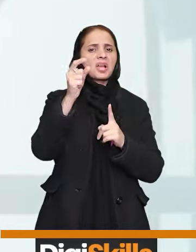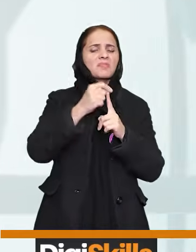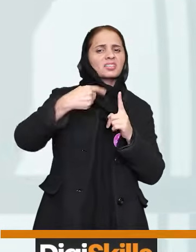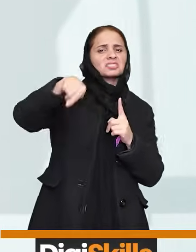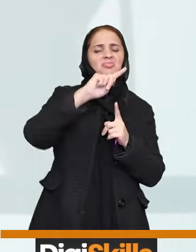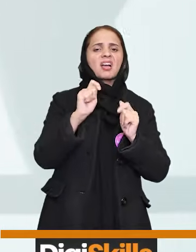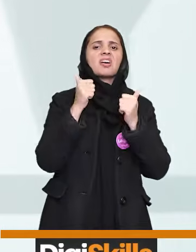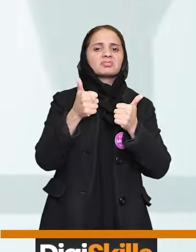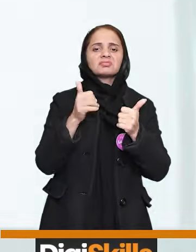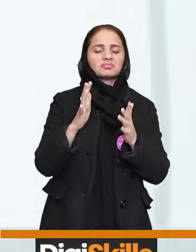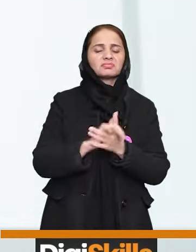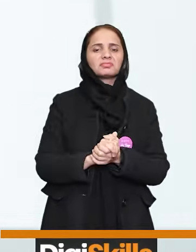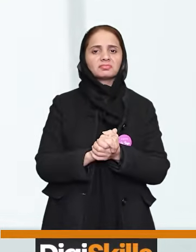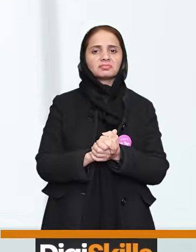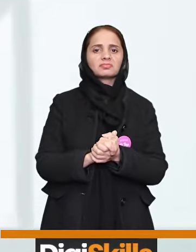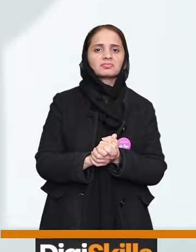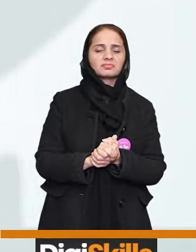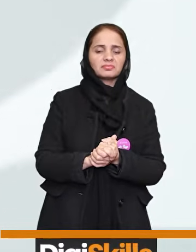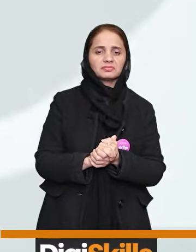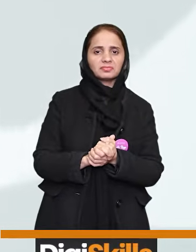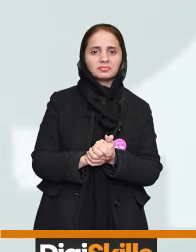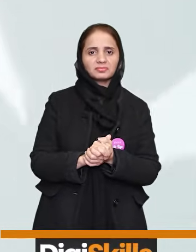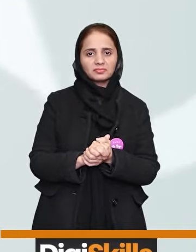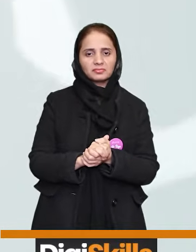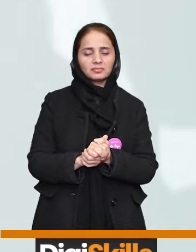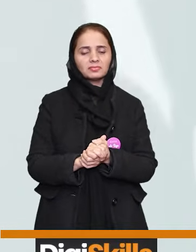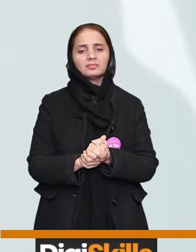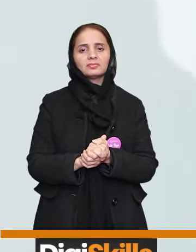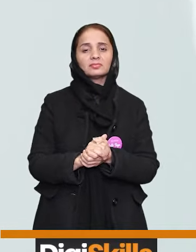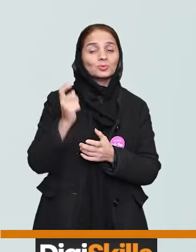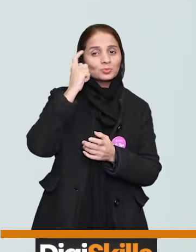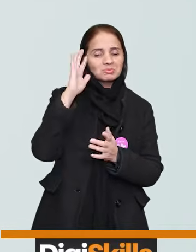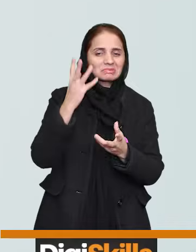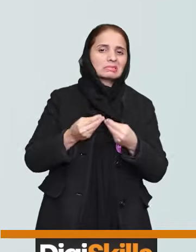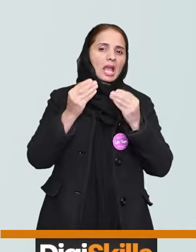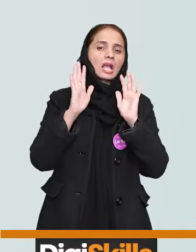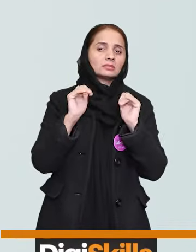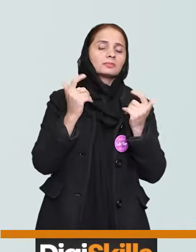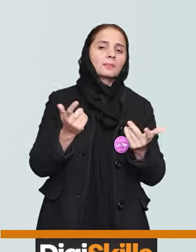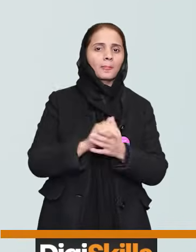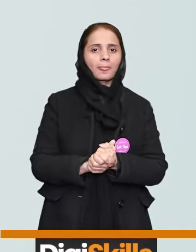that he will not even think again about giving projects to Pakistanis.